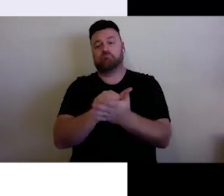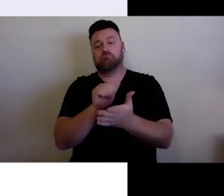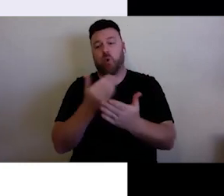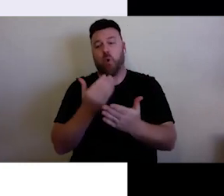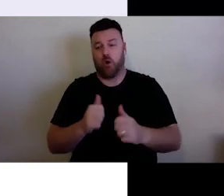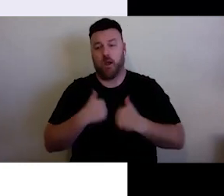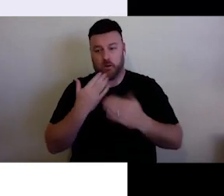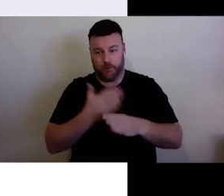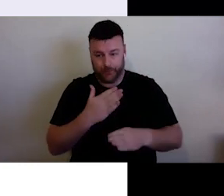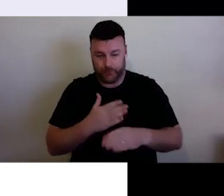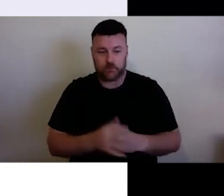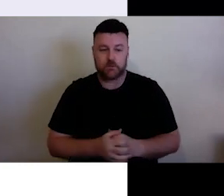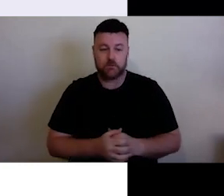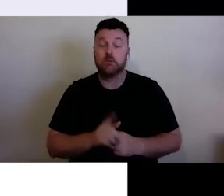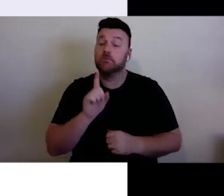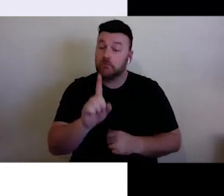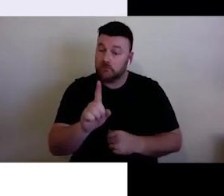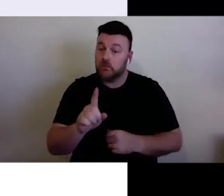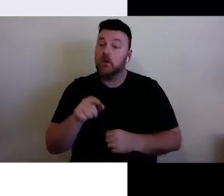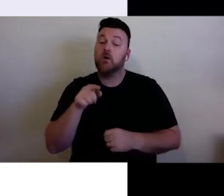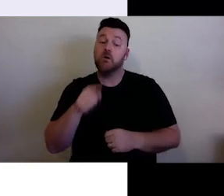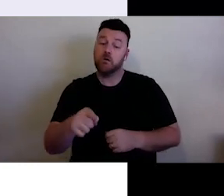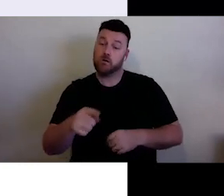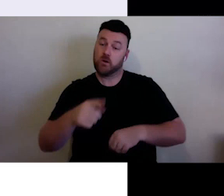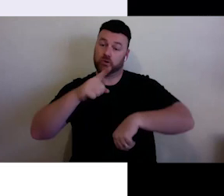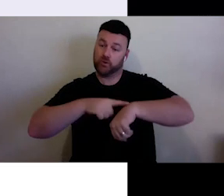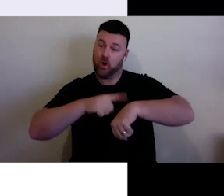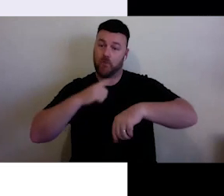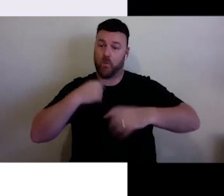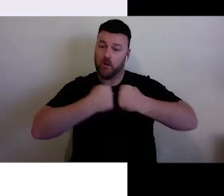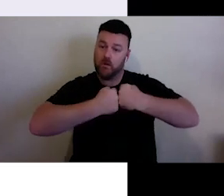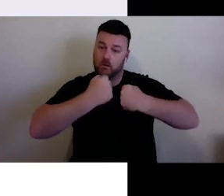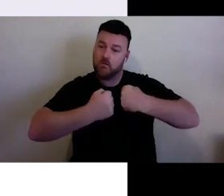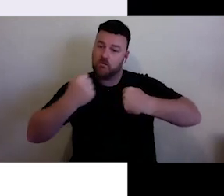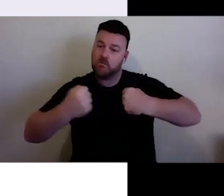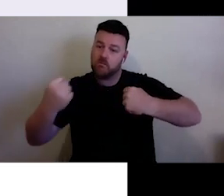longer time the work is up there, it's captured. And depending on the